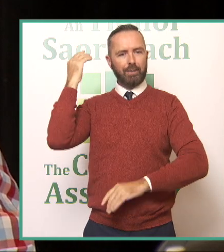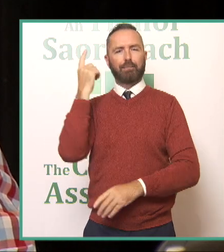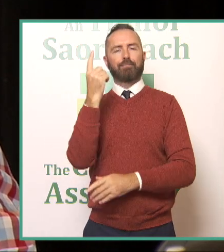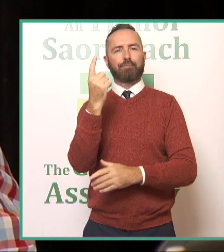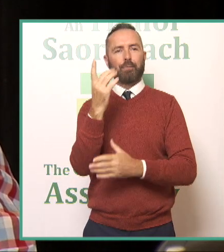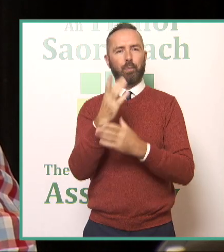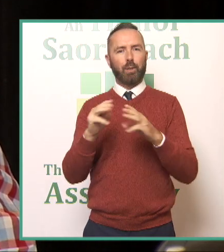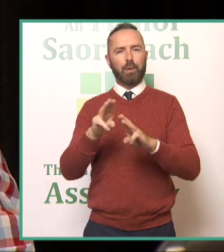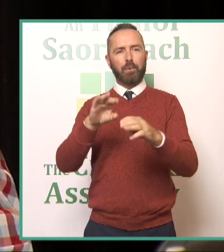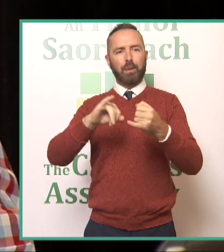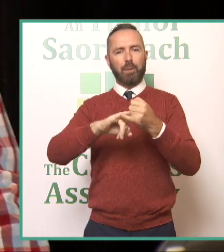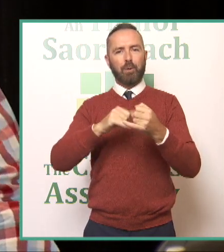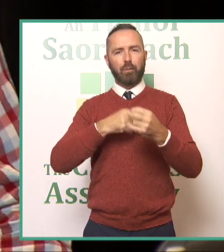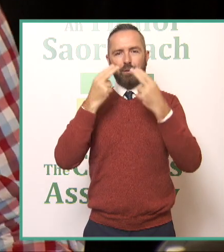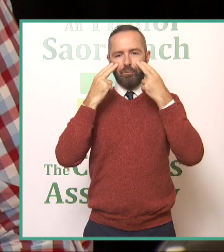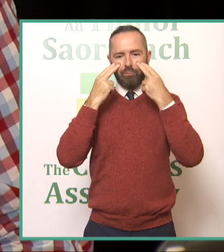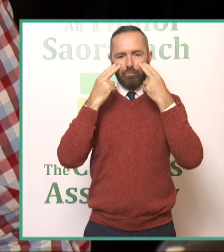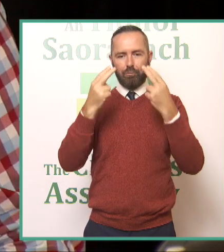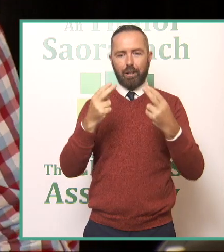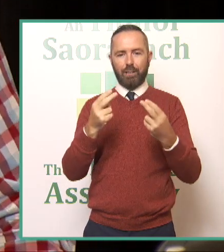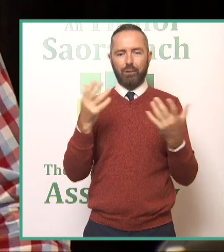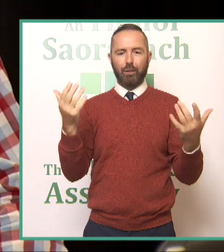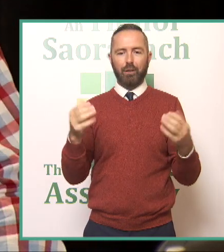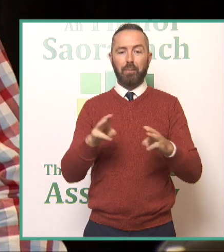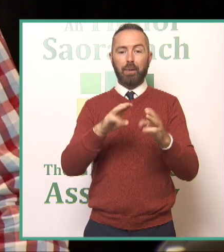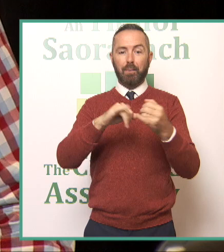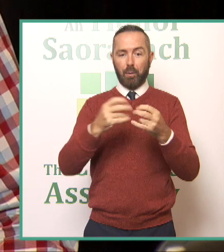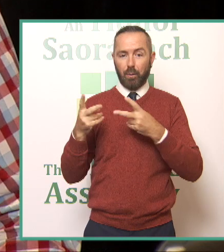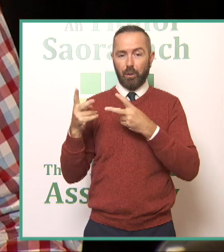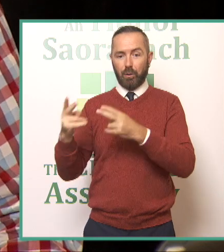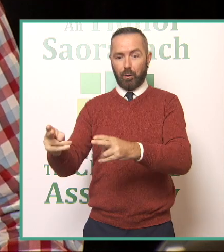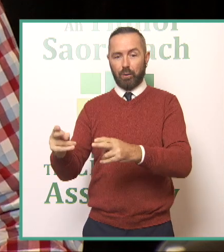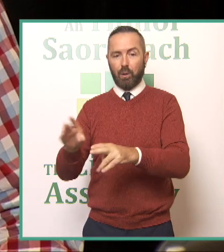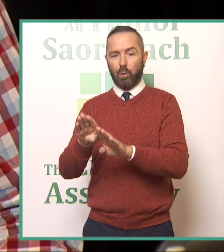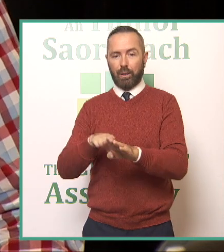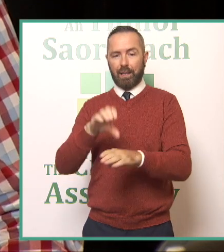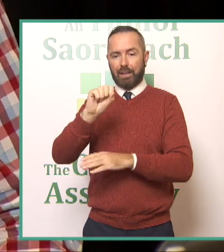people who were the original people who cut off with this land told us